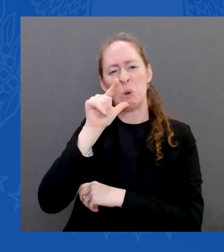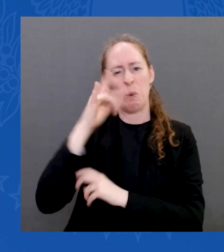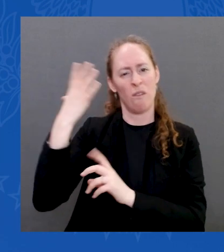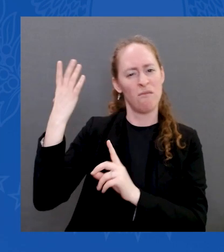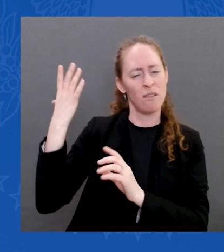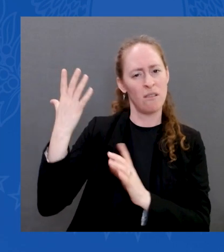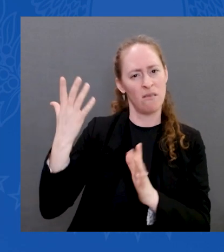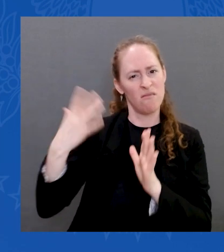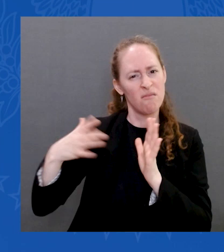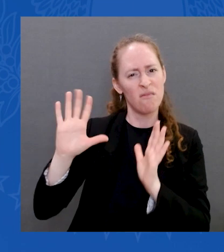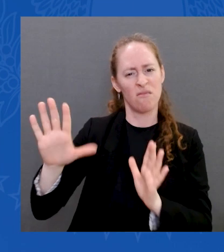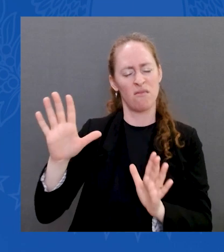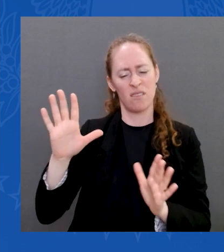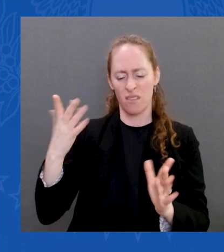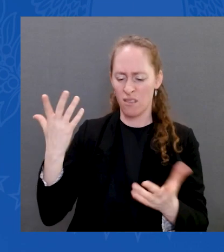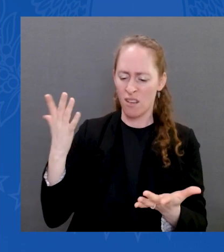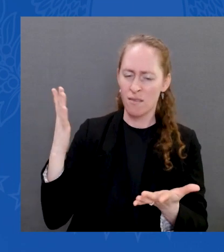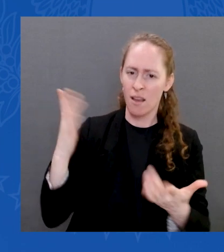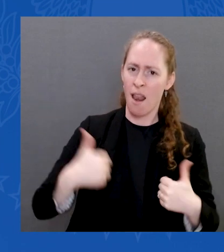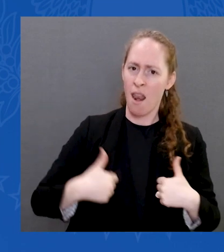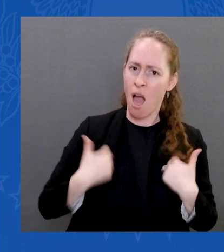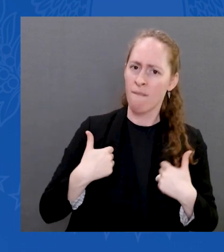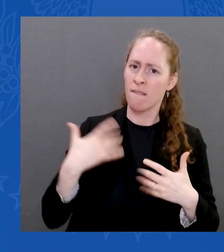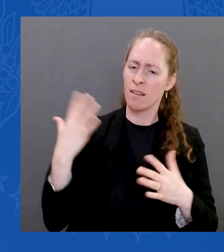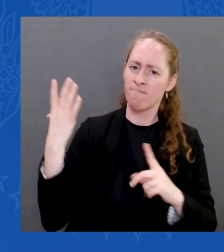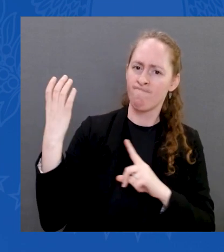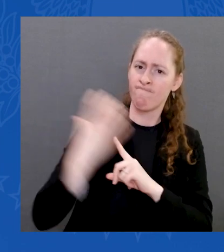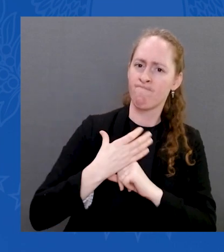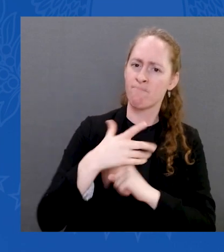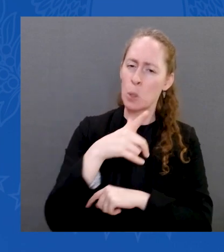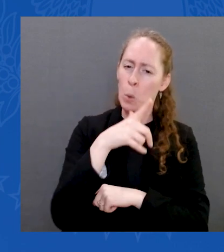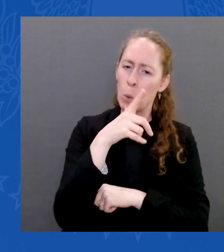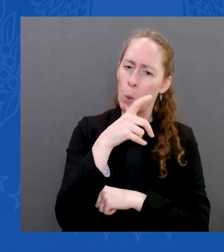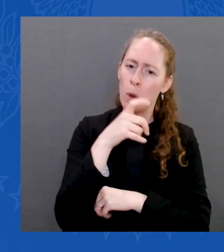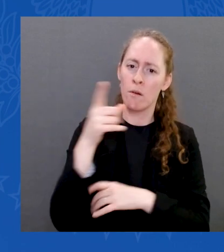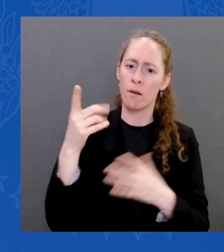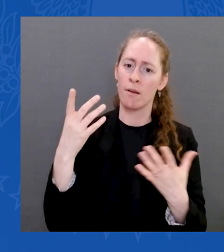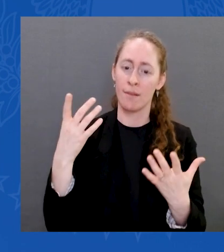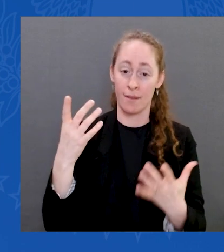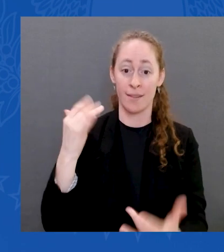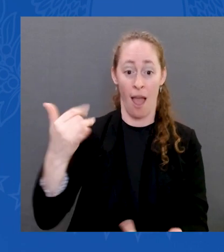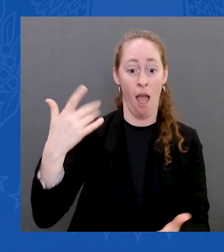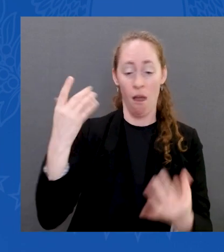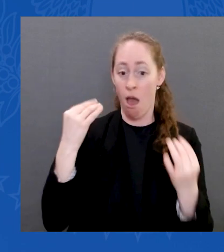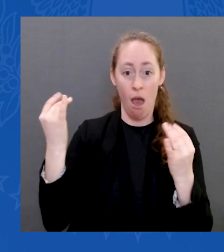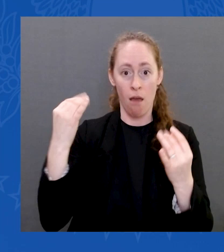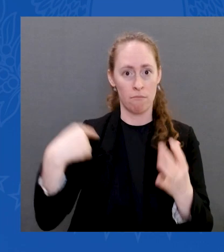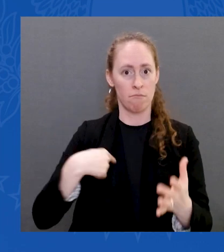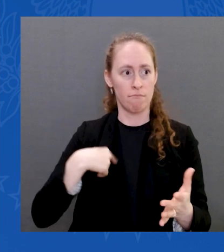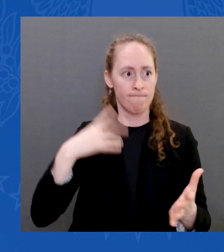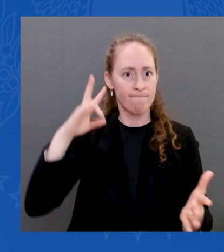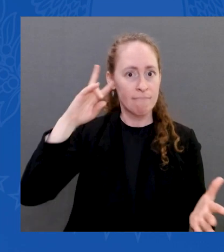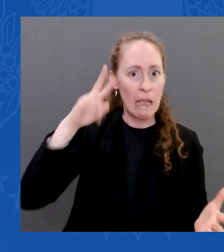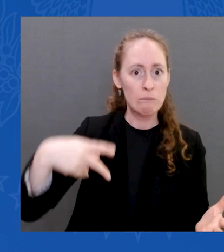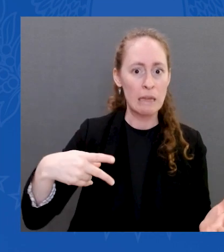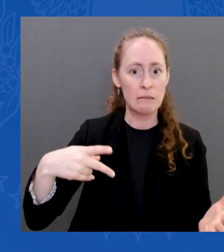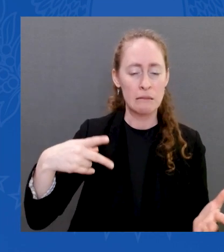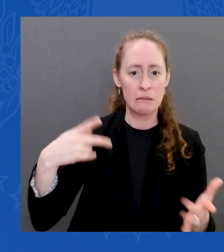the presidency and as Vice President, as well -- I suggested and she agreed fully that she should continue to teach.